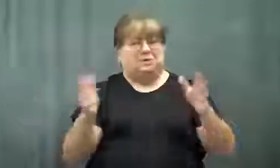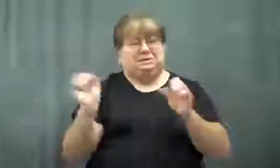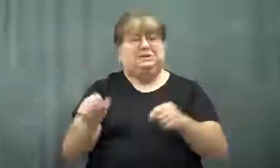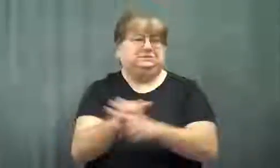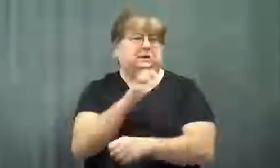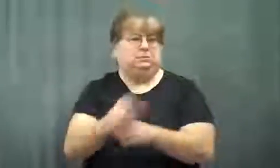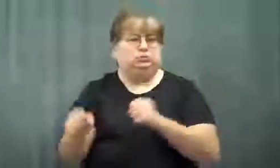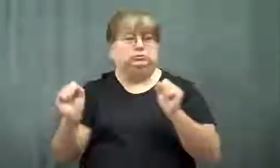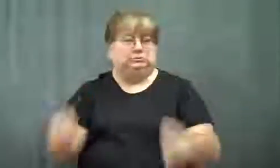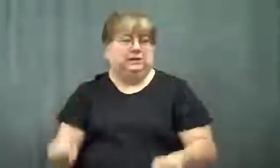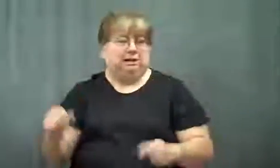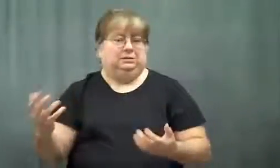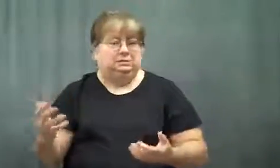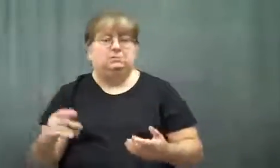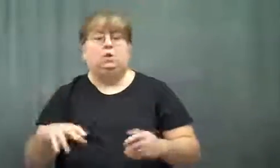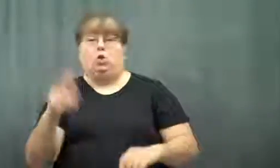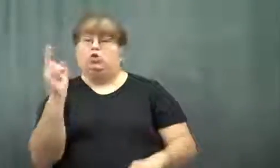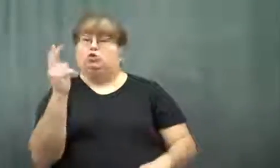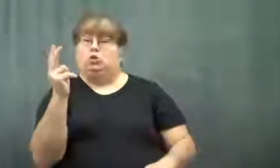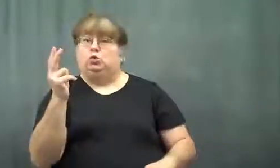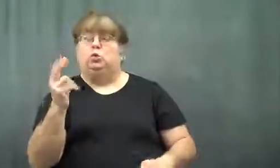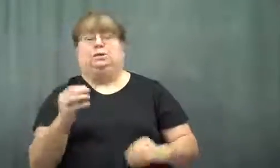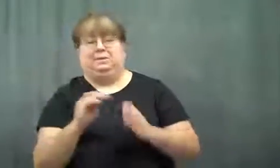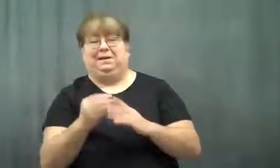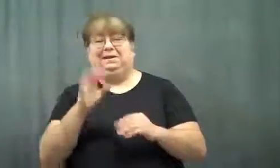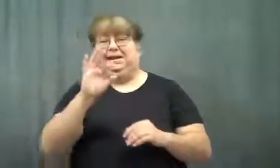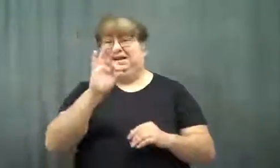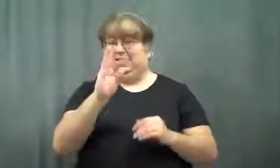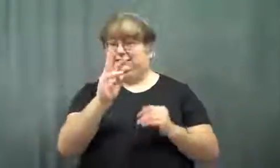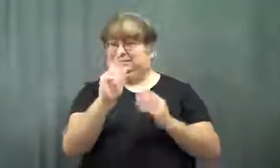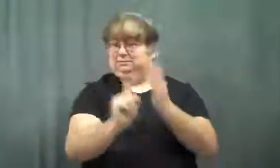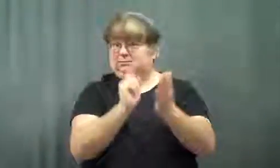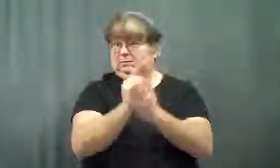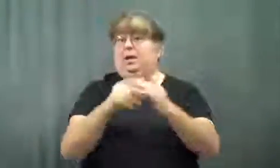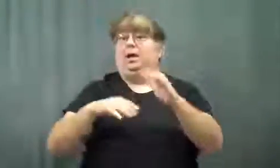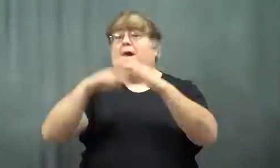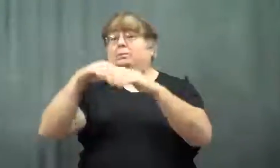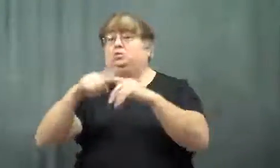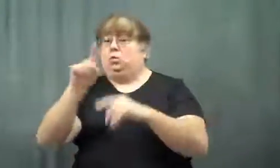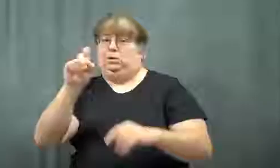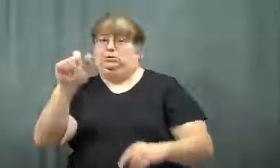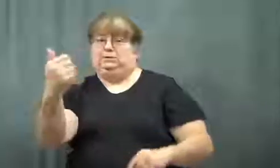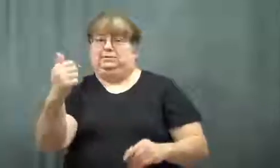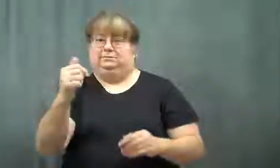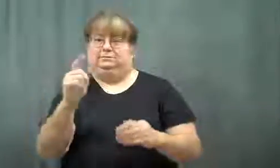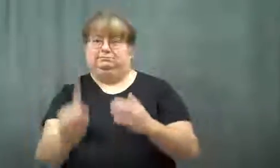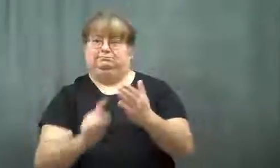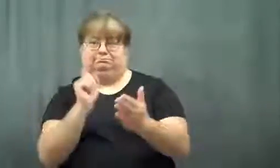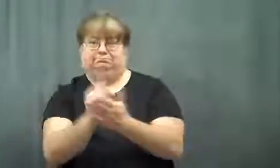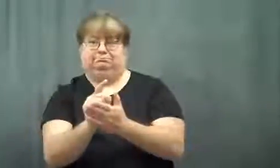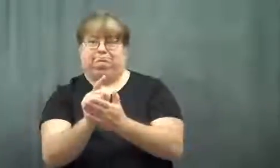This is dangerous and there can be some damage. Category 2 means winds from 96 to 110 mph.